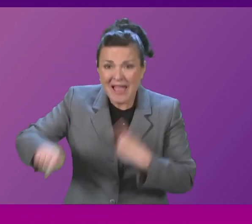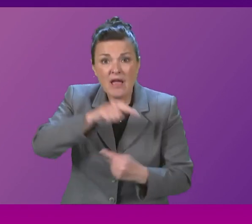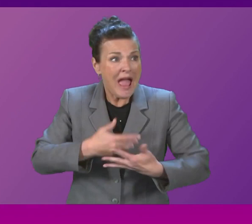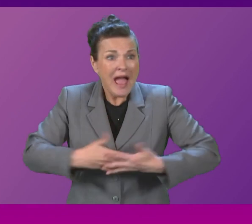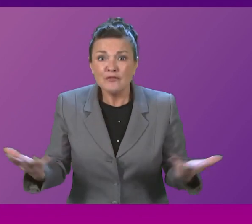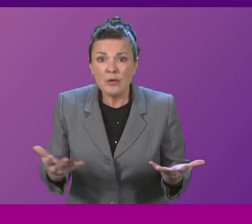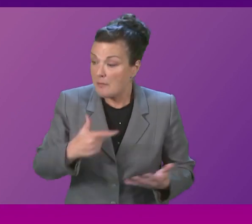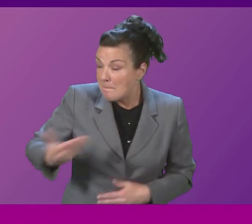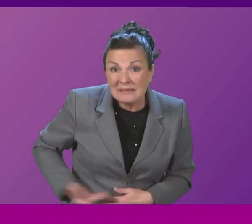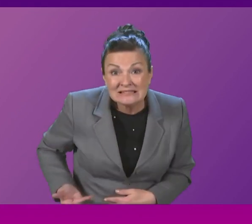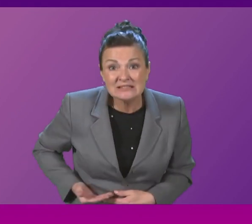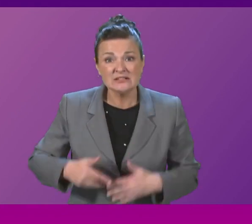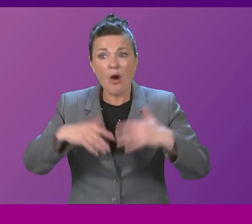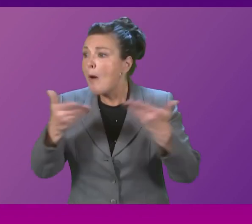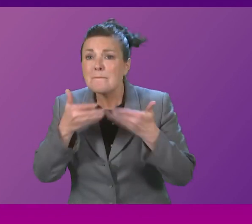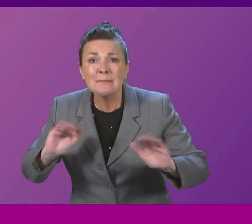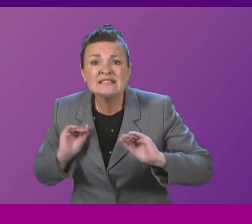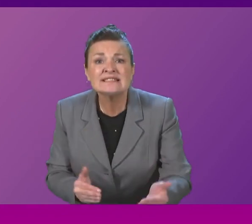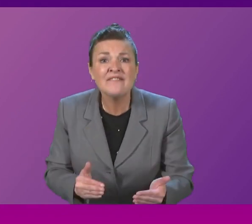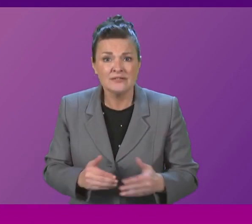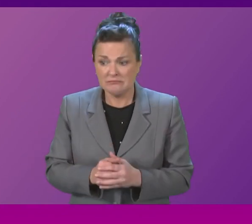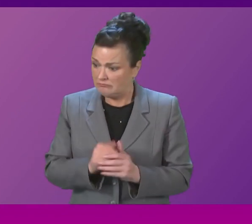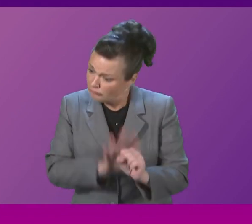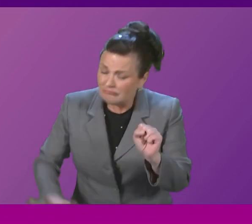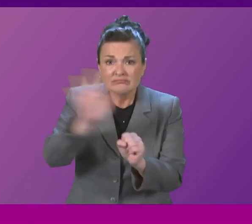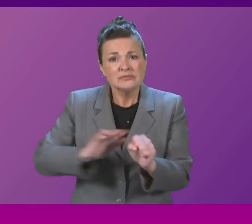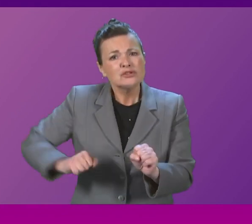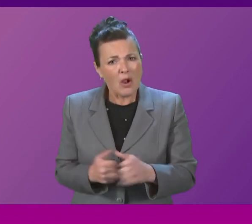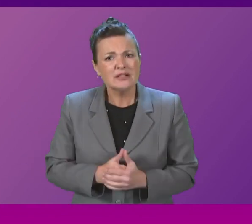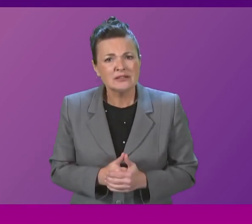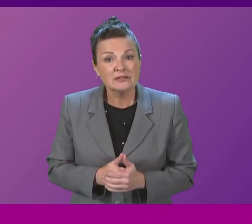businesses and public services across our country— Briefly, First Minister.